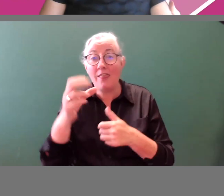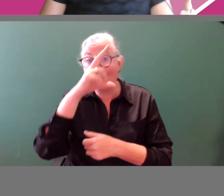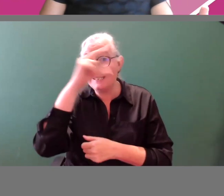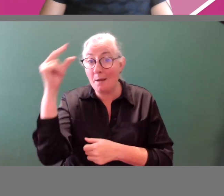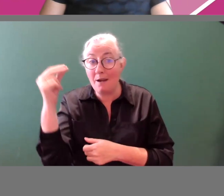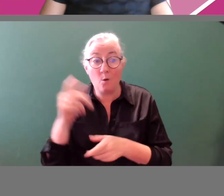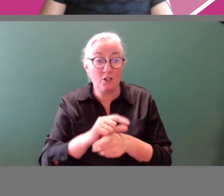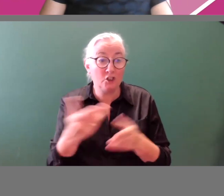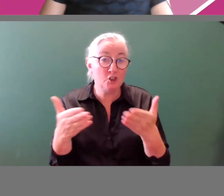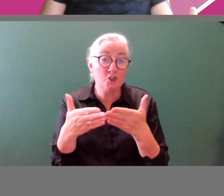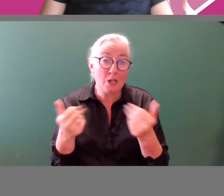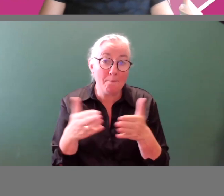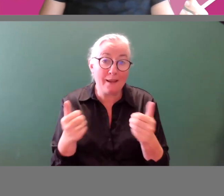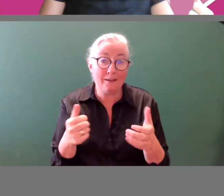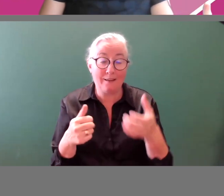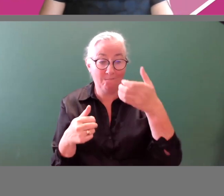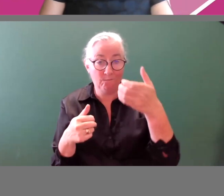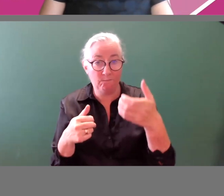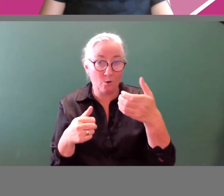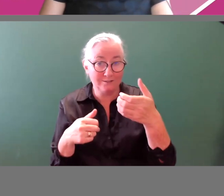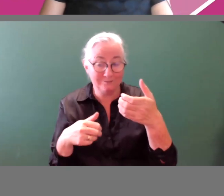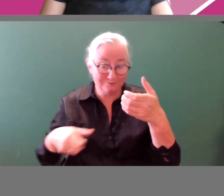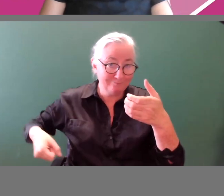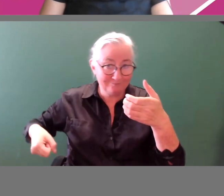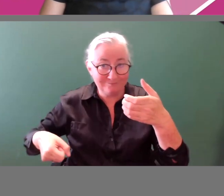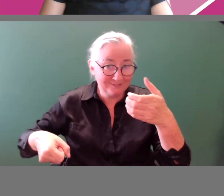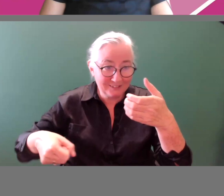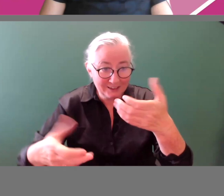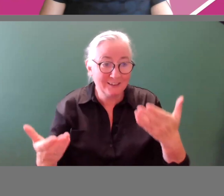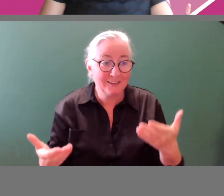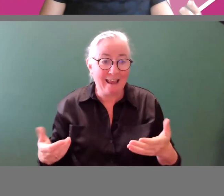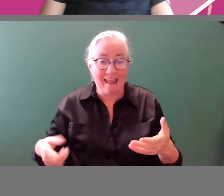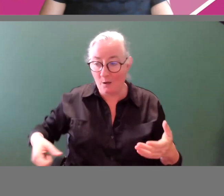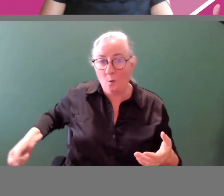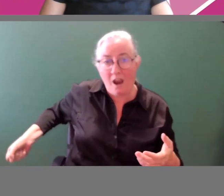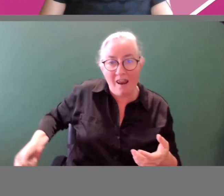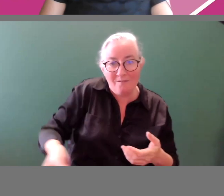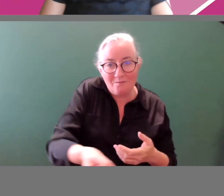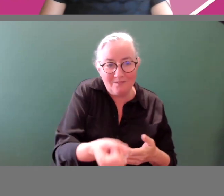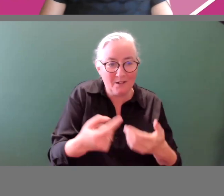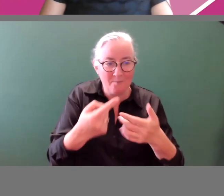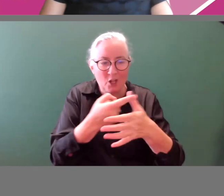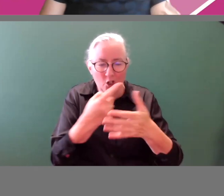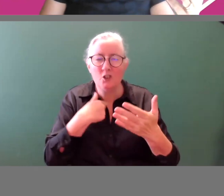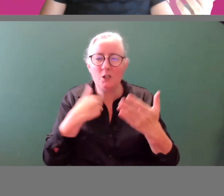looking at their phone, somebody with wheeled luggage. So I wanted to reinforce that even